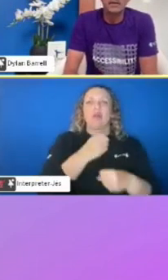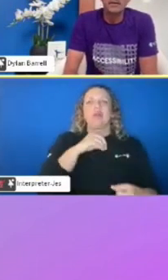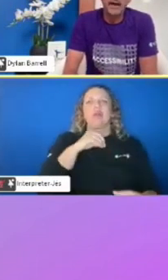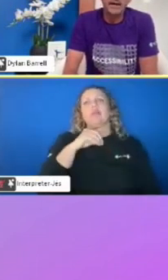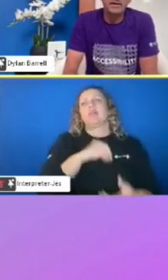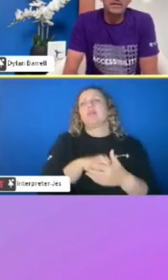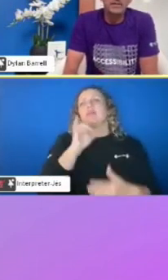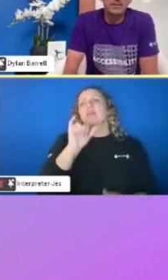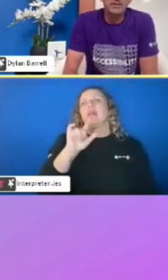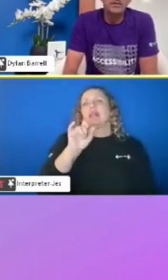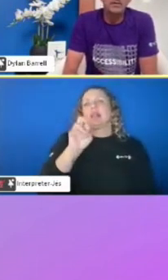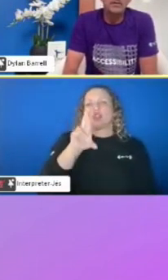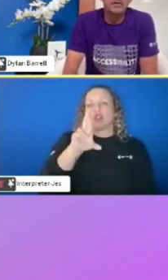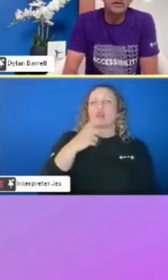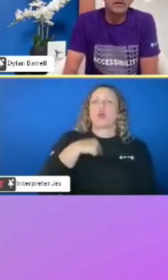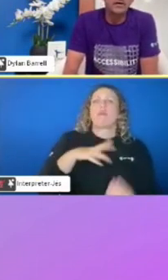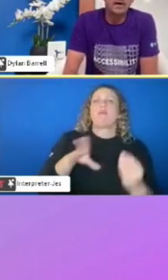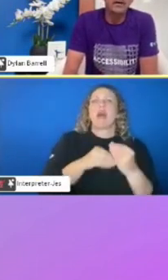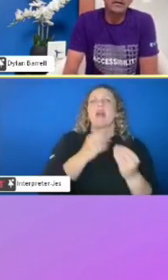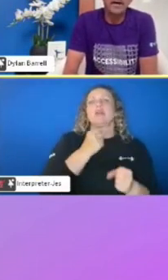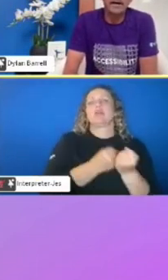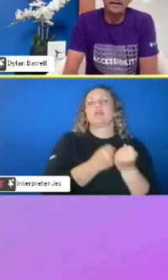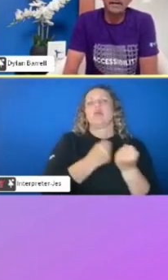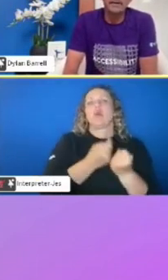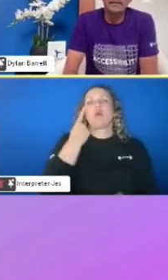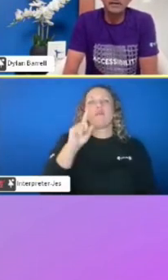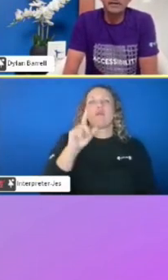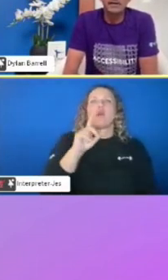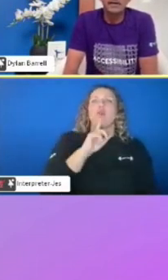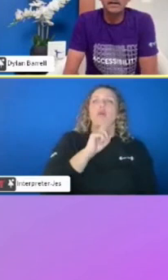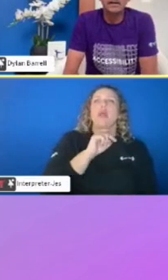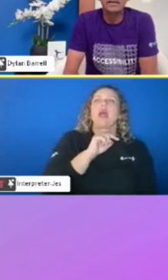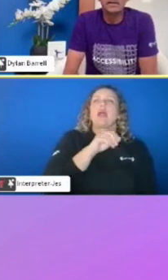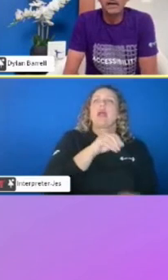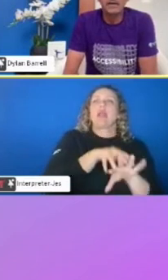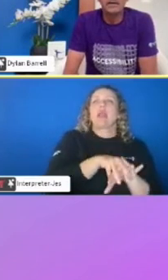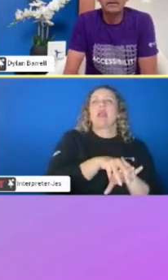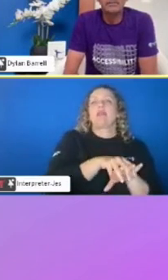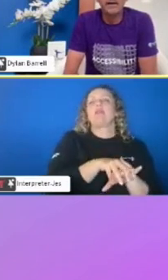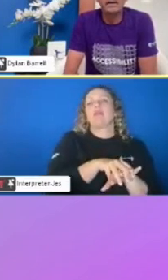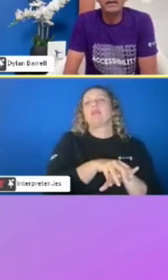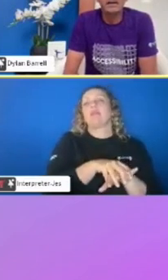We've added support for React Native linting. This is currently in beta,